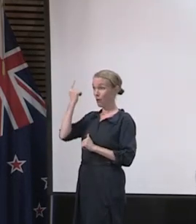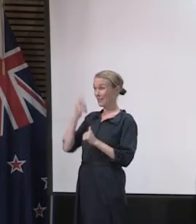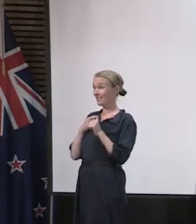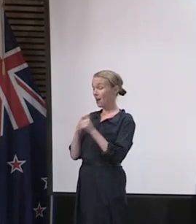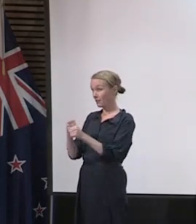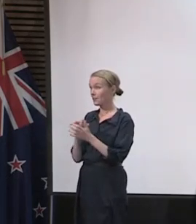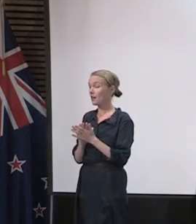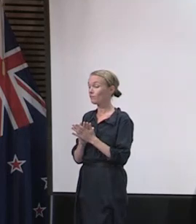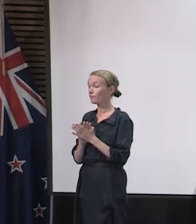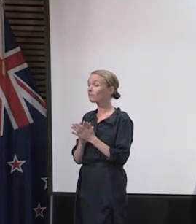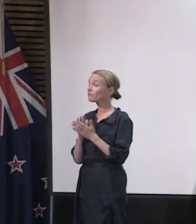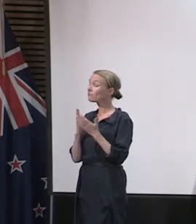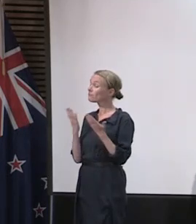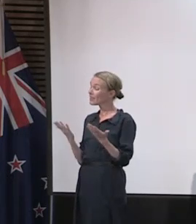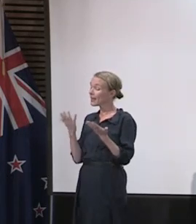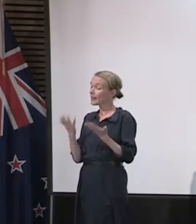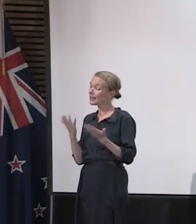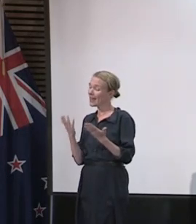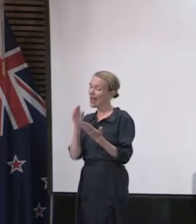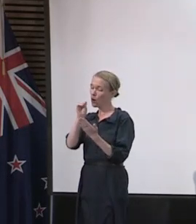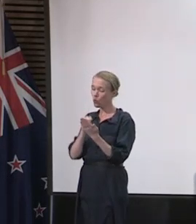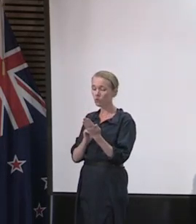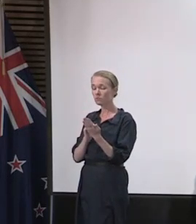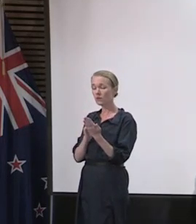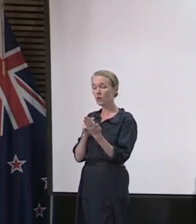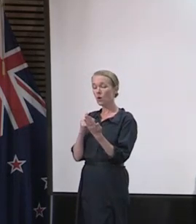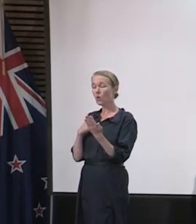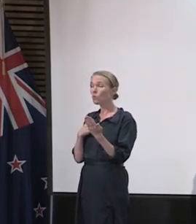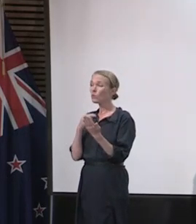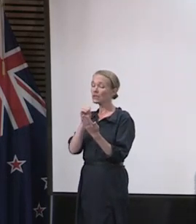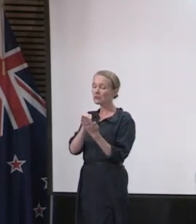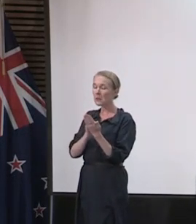What we are seeing is whether or not we can accommodate